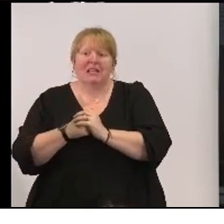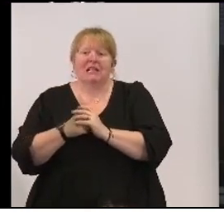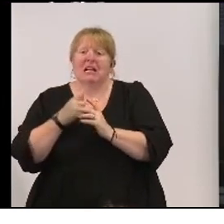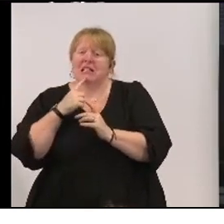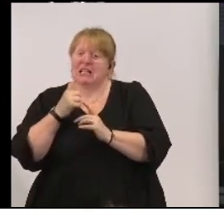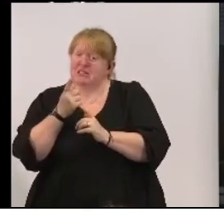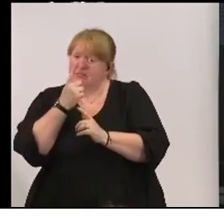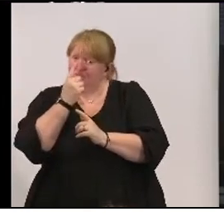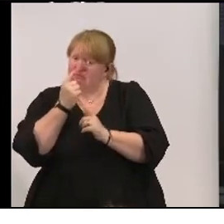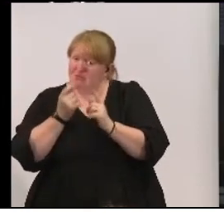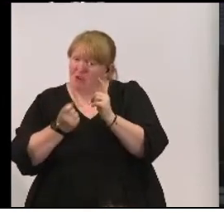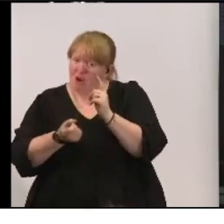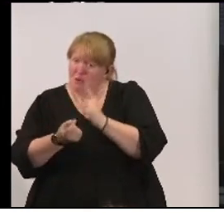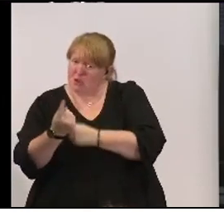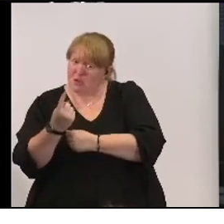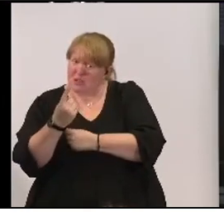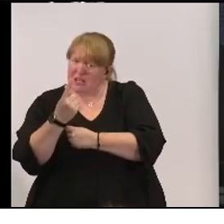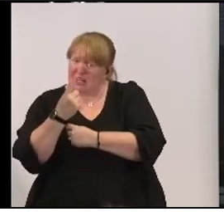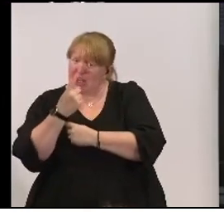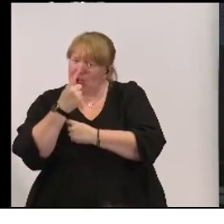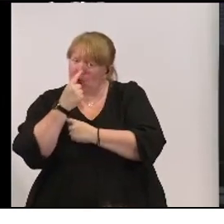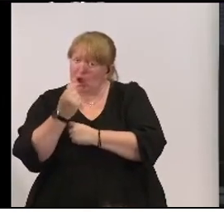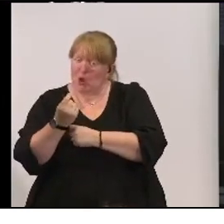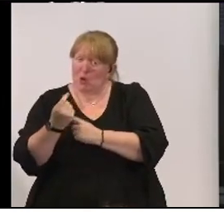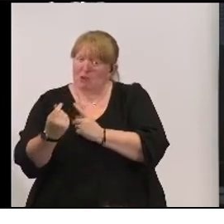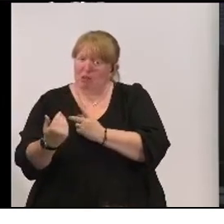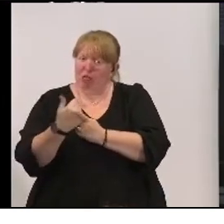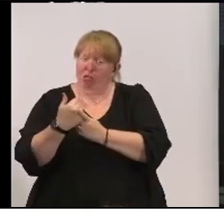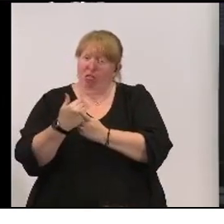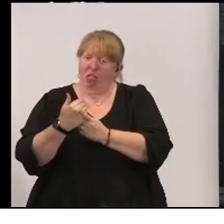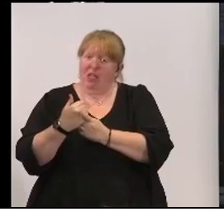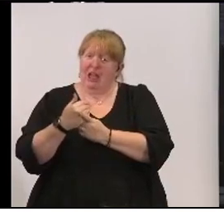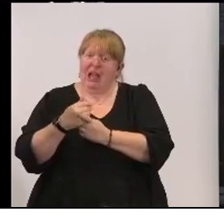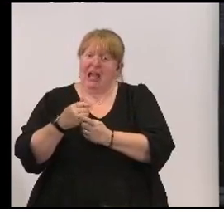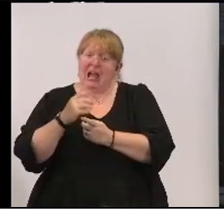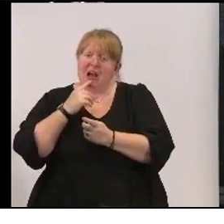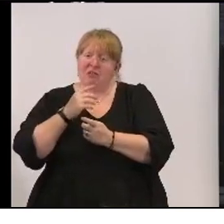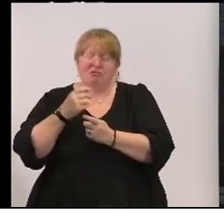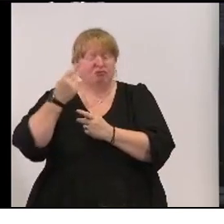could be exploited in terms of our reputation, our brand, what we stand for.